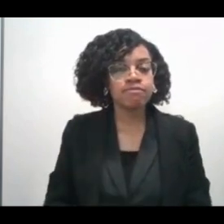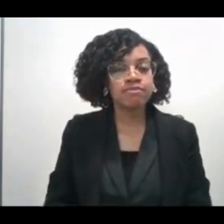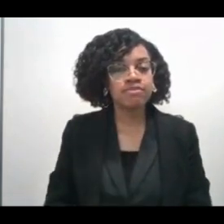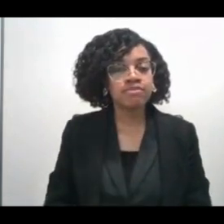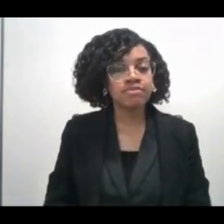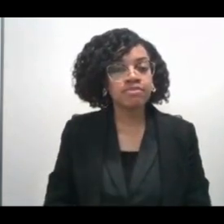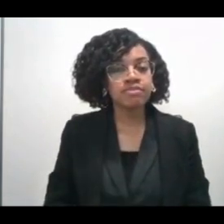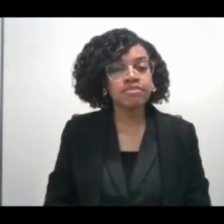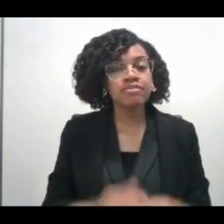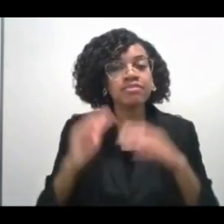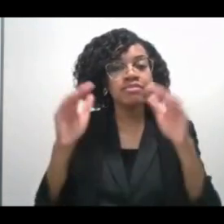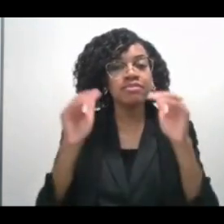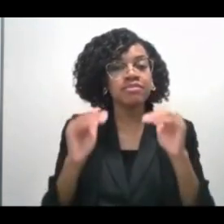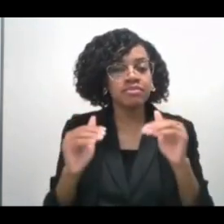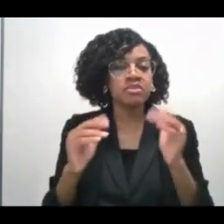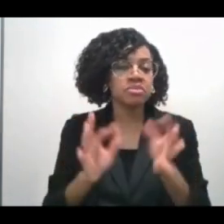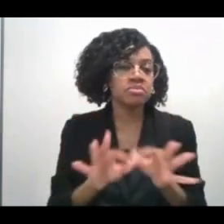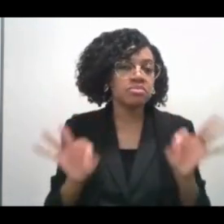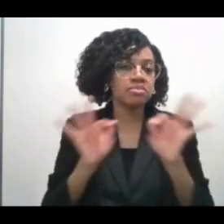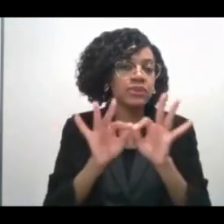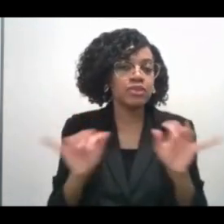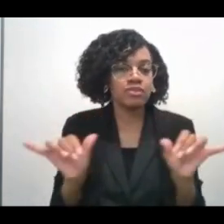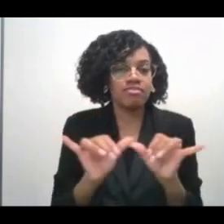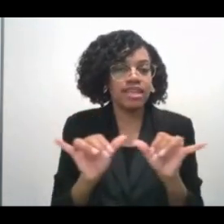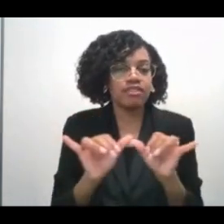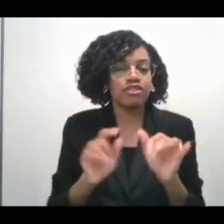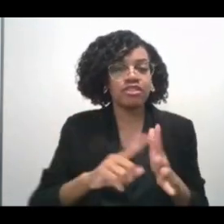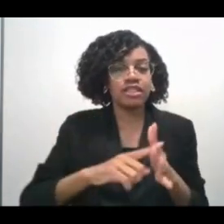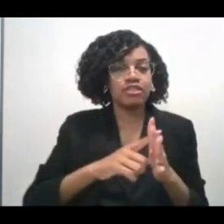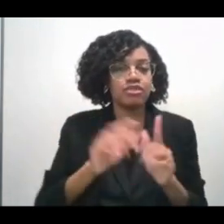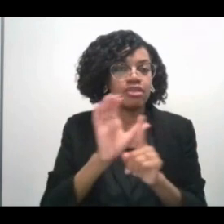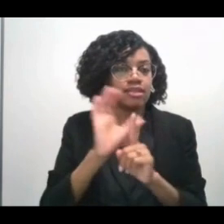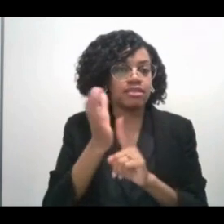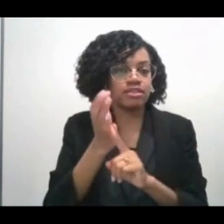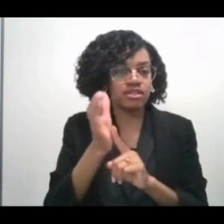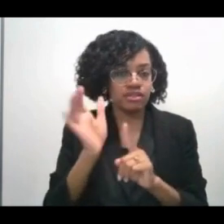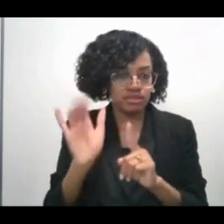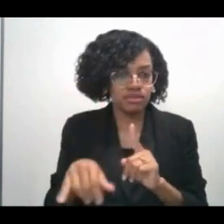measuring initial conditions is truly an essential component of